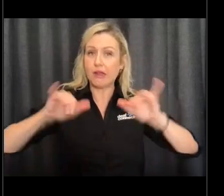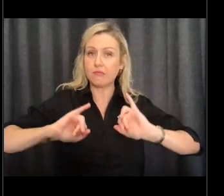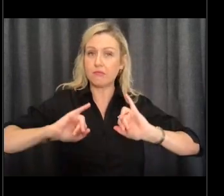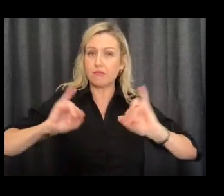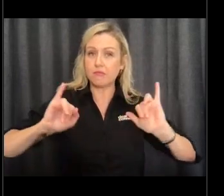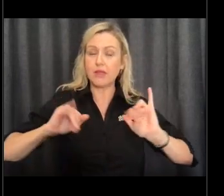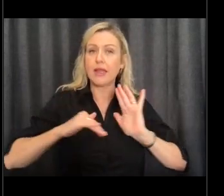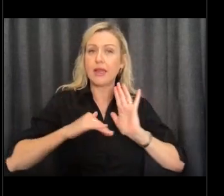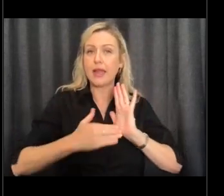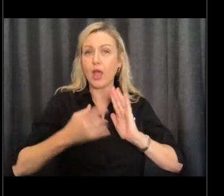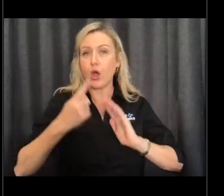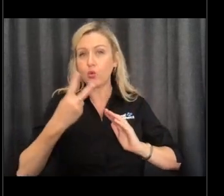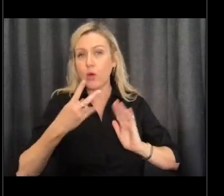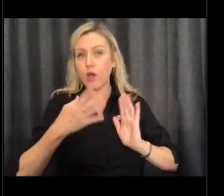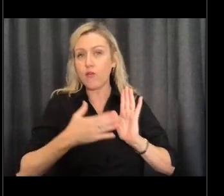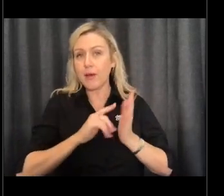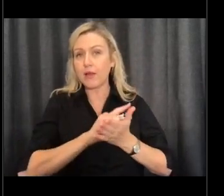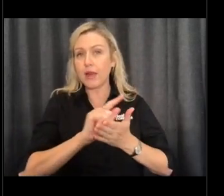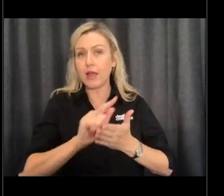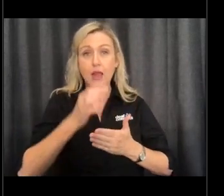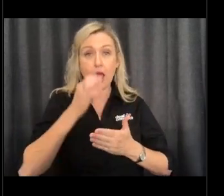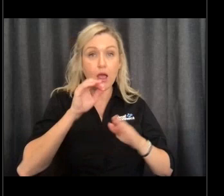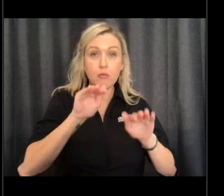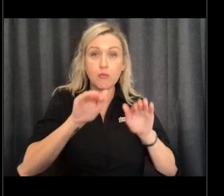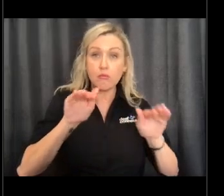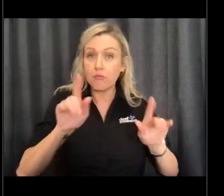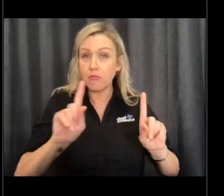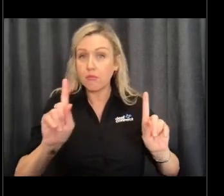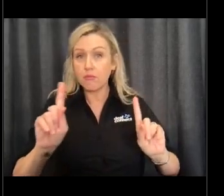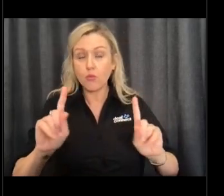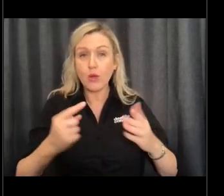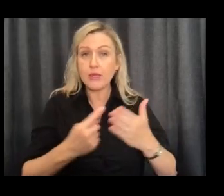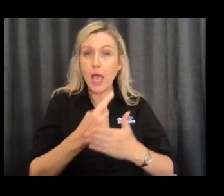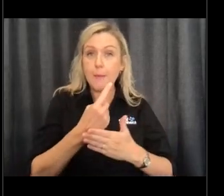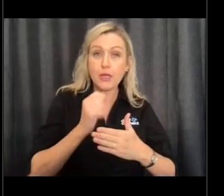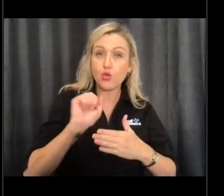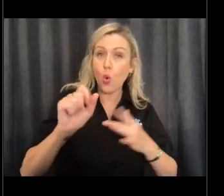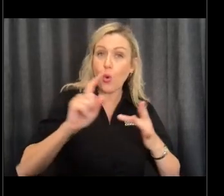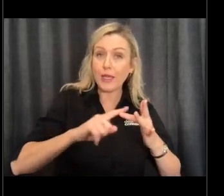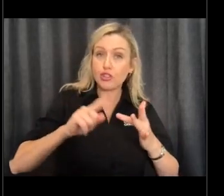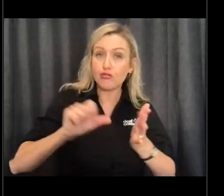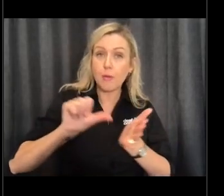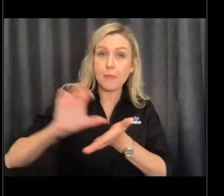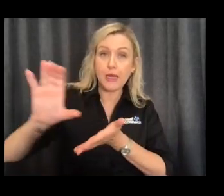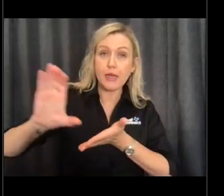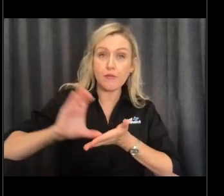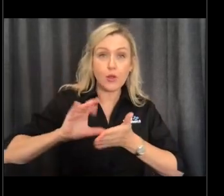might now be at in the process of their insurance claims and in that intervening period we've